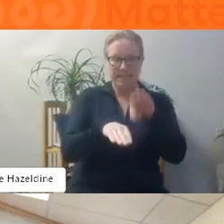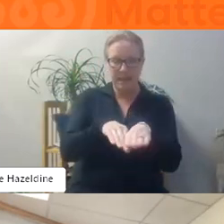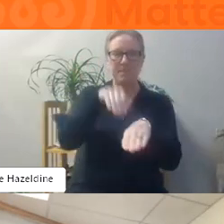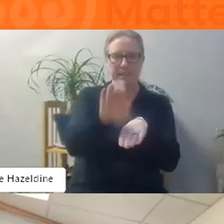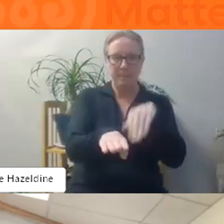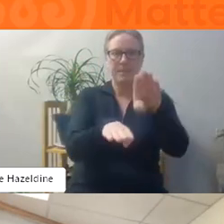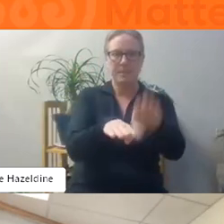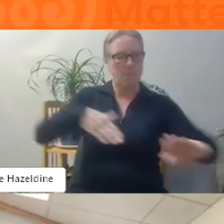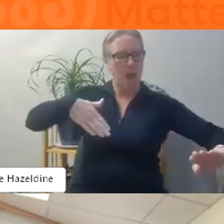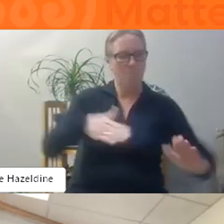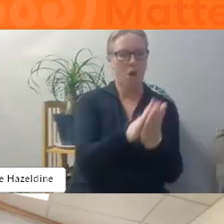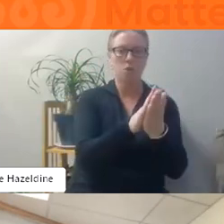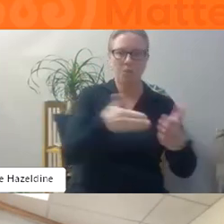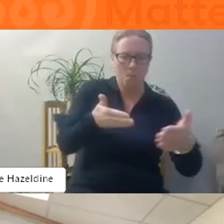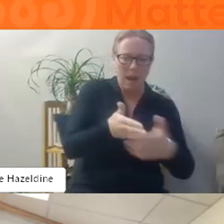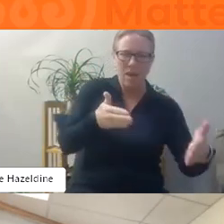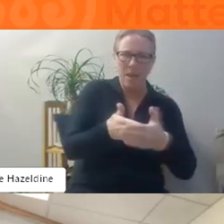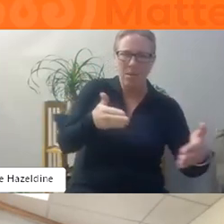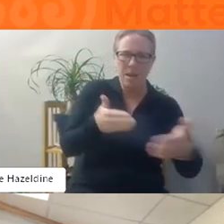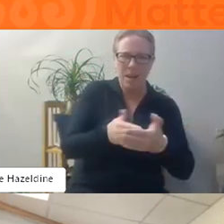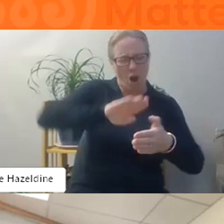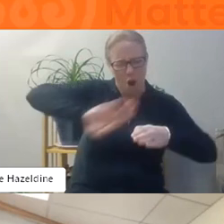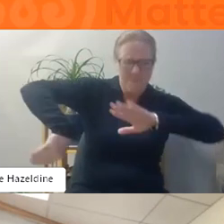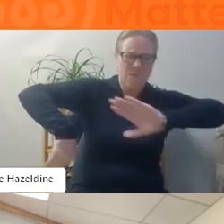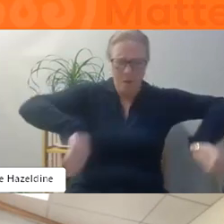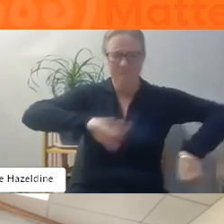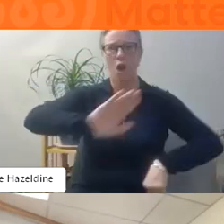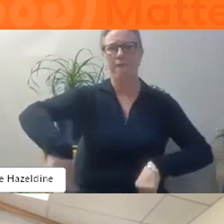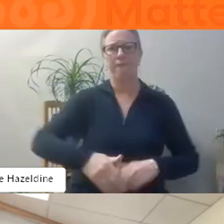the barriers for learning that are faced by them. Across the sector